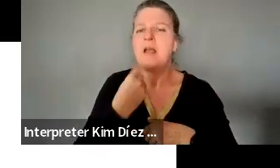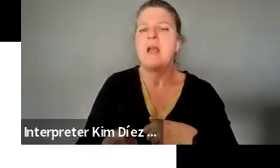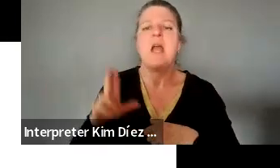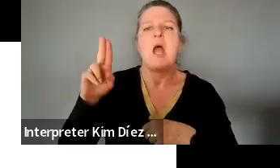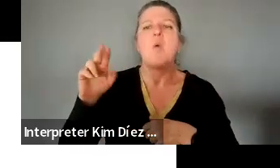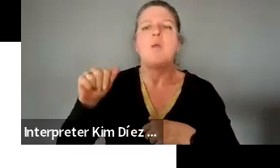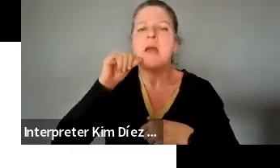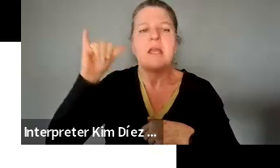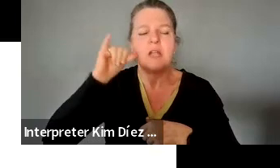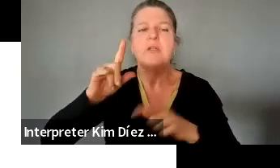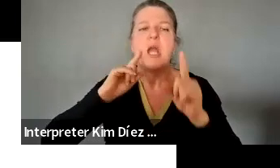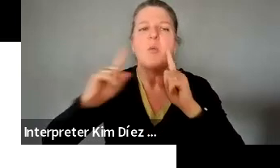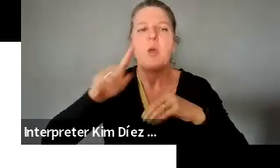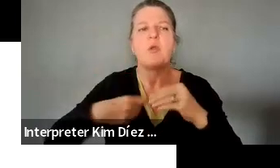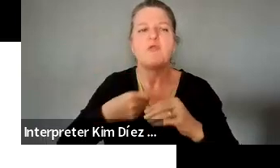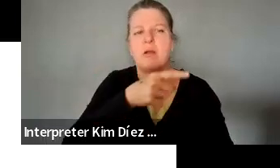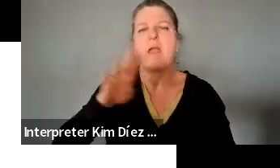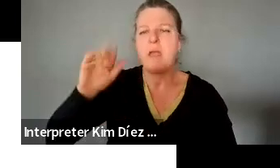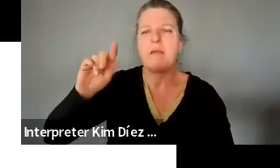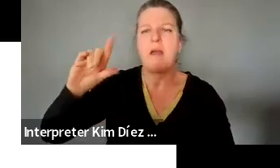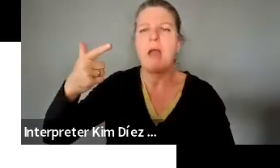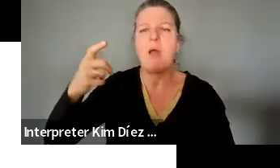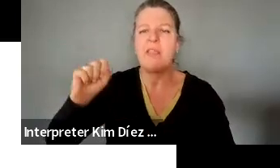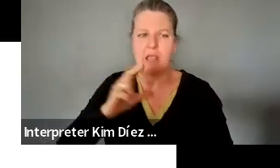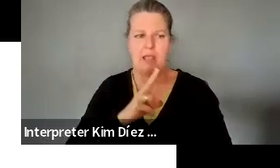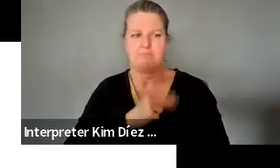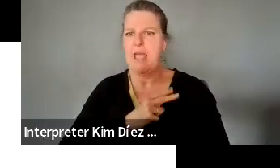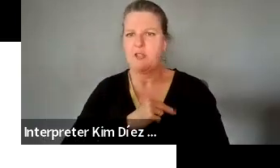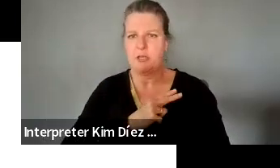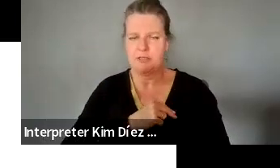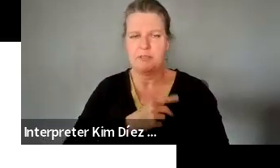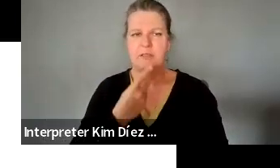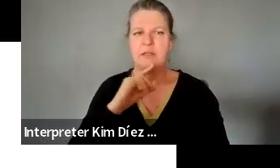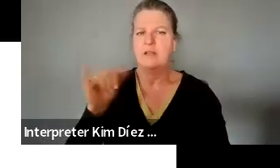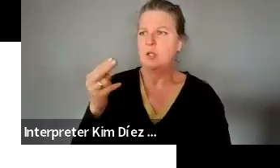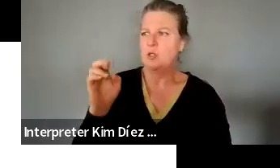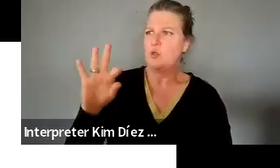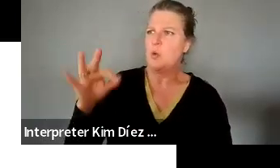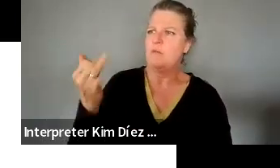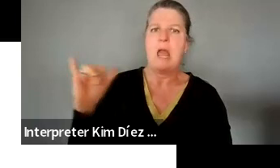these badges that I'm gonna tell you about here in a second. And I was like, on June 9th, it's kind of like, it's exciting as graduation.